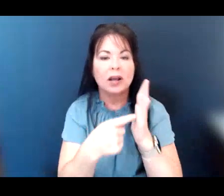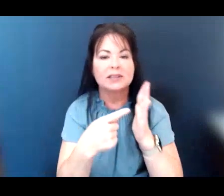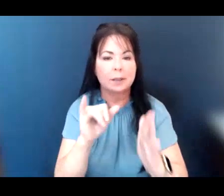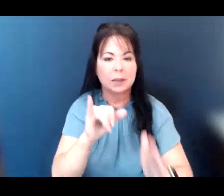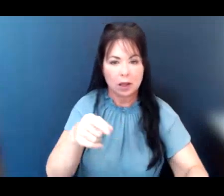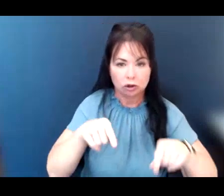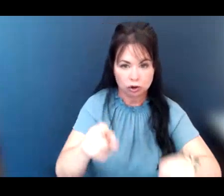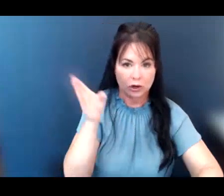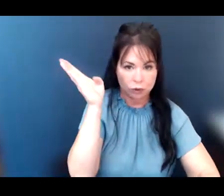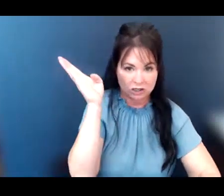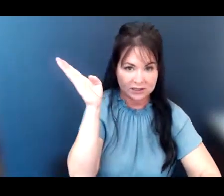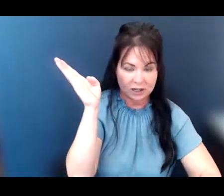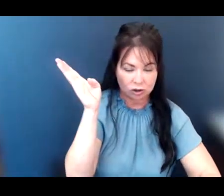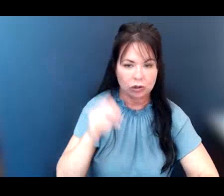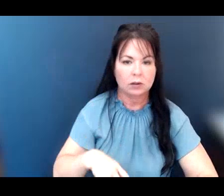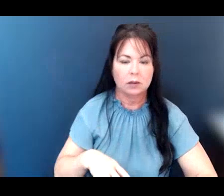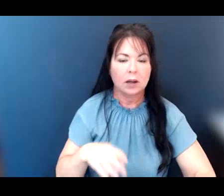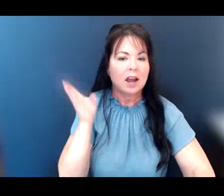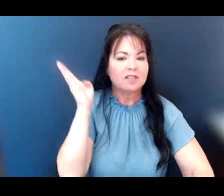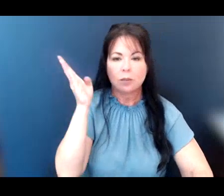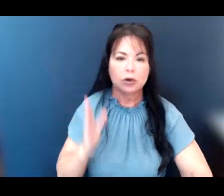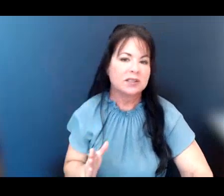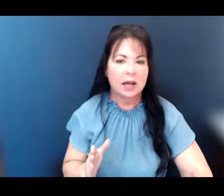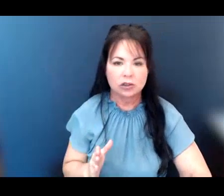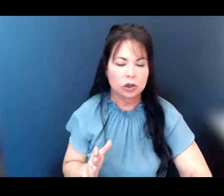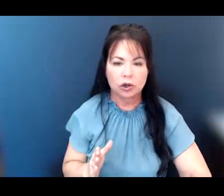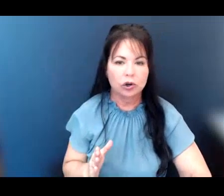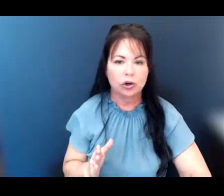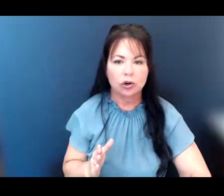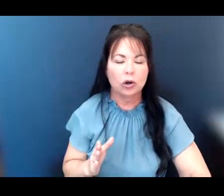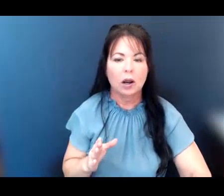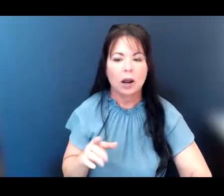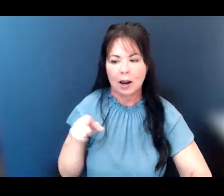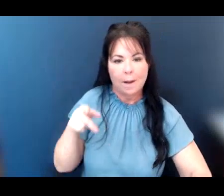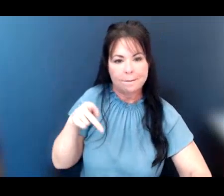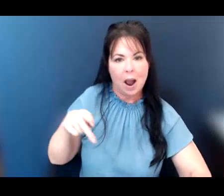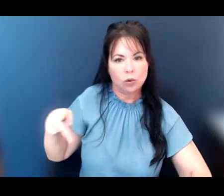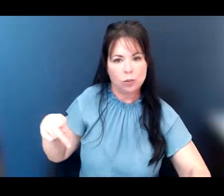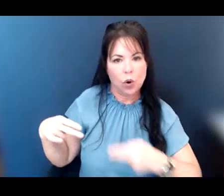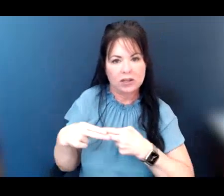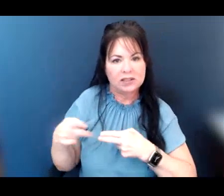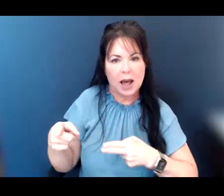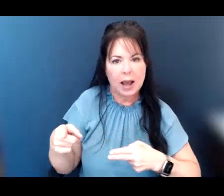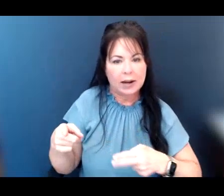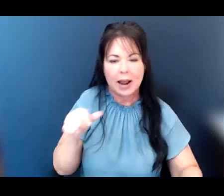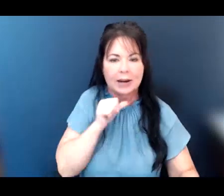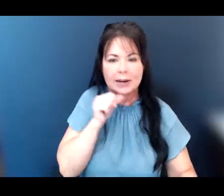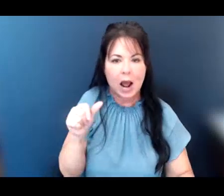If the presenter doesn't read the PowerPoint slide, somebody that's listening in is going to miss all that information that's